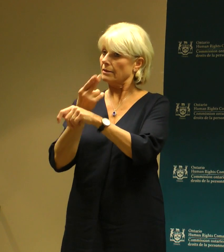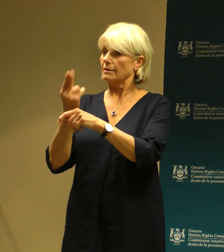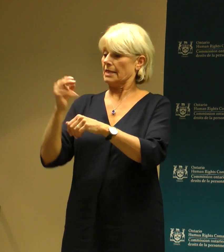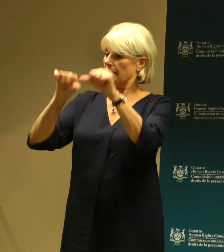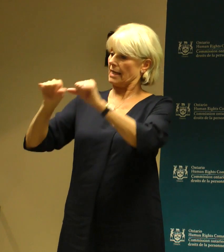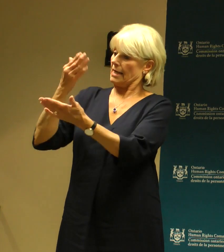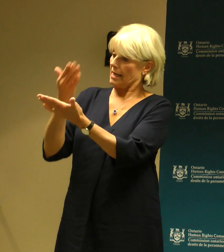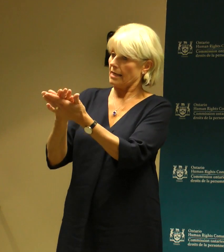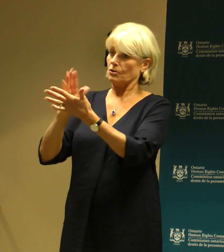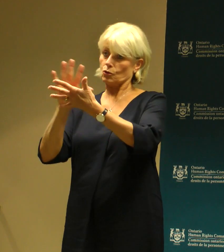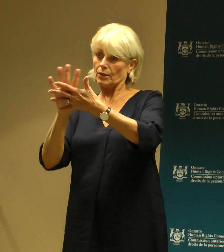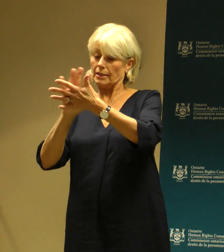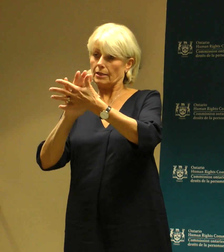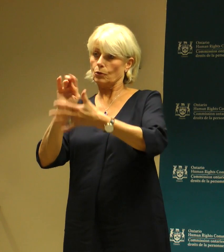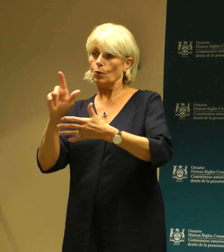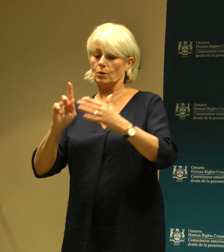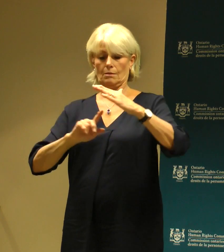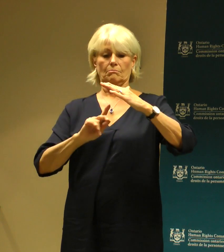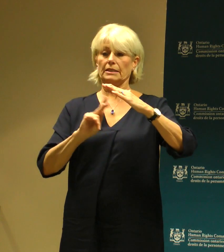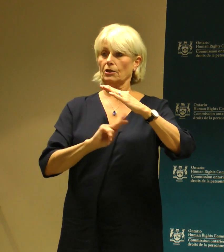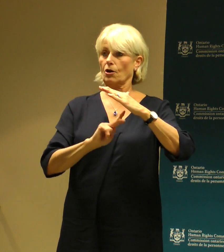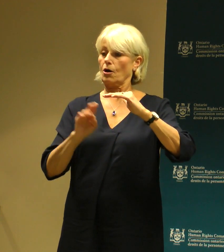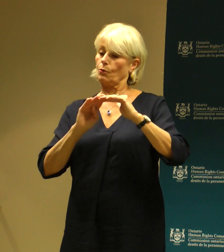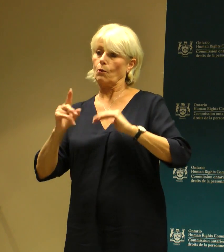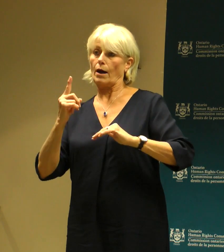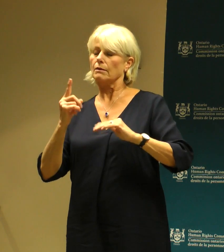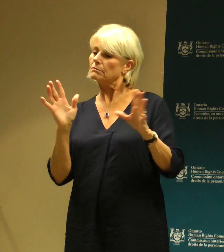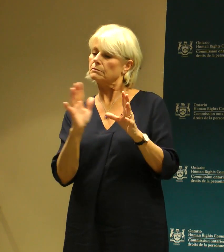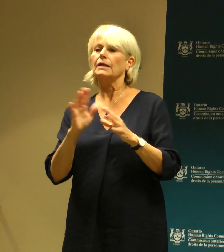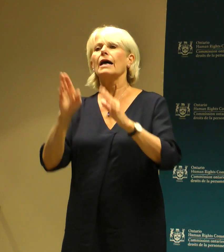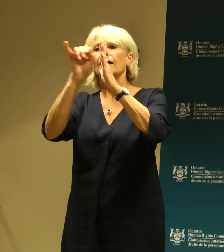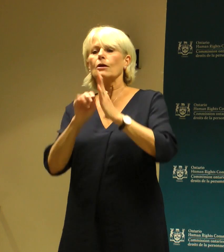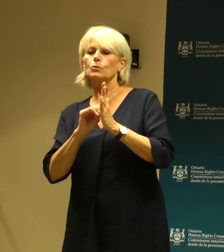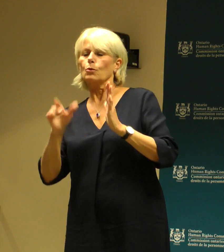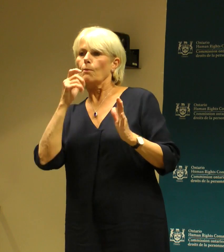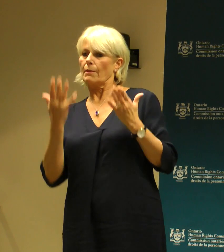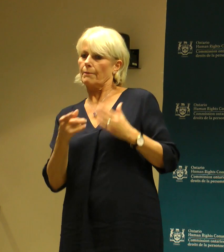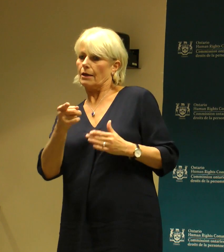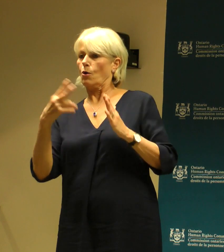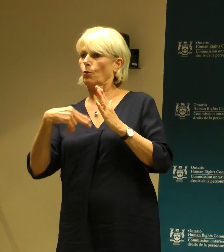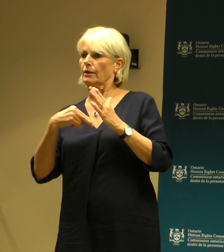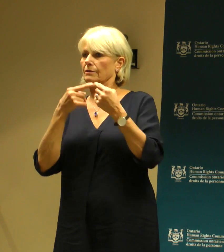evidence-based screening tools in kindergarten or Grade 1 to identify students who may have reading disabilities.